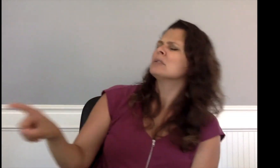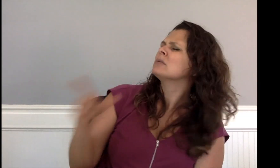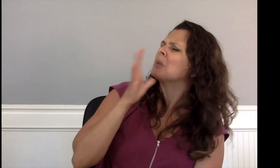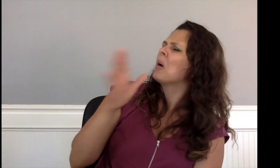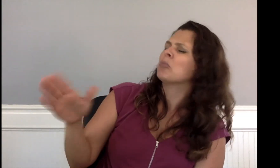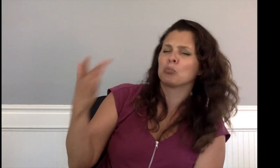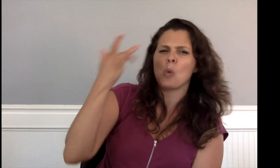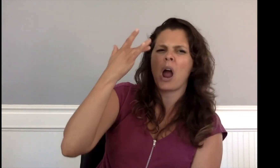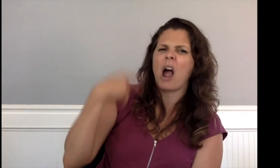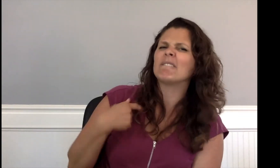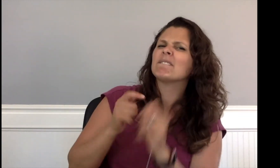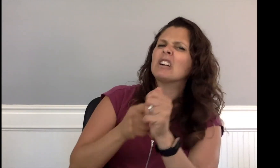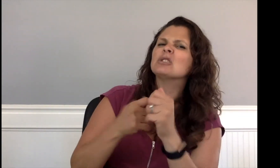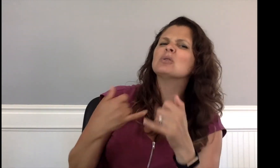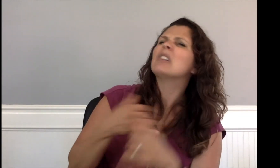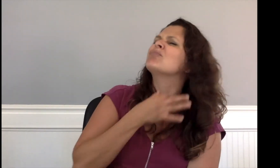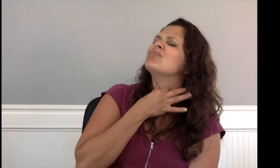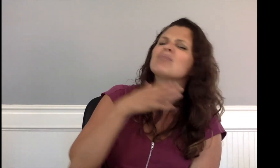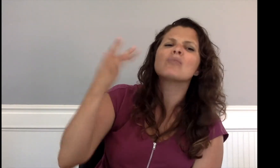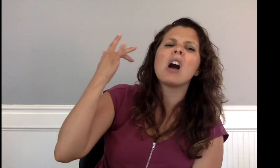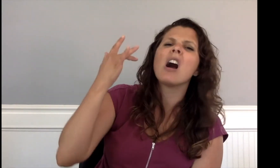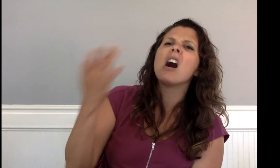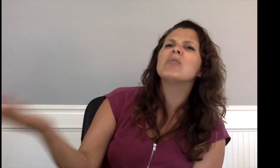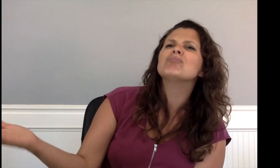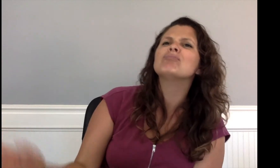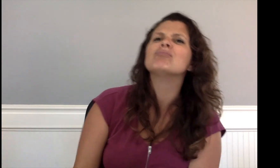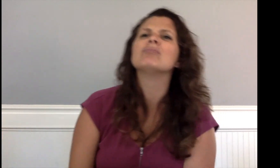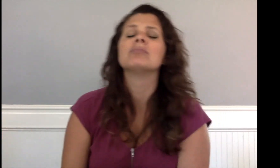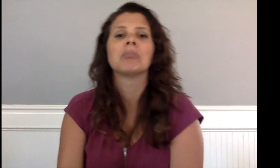"Do you know why we are fishing, Grandma?" Charlie asked.